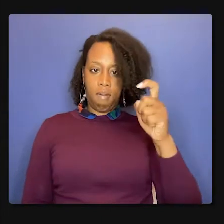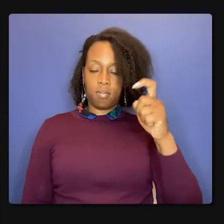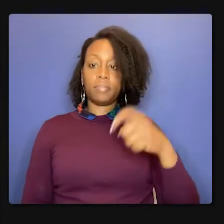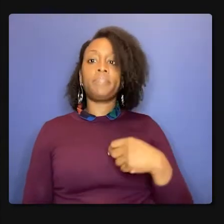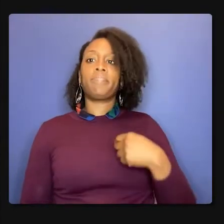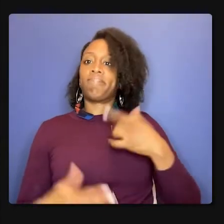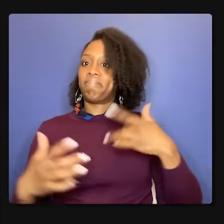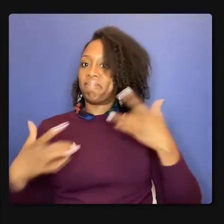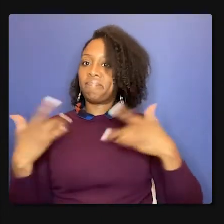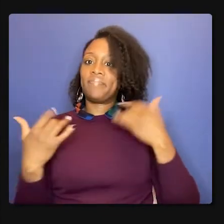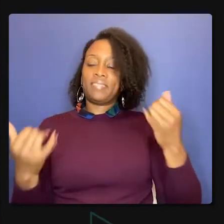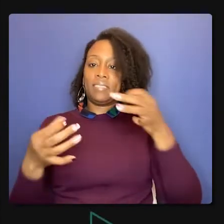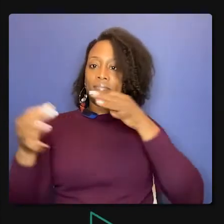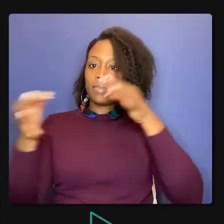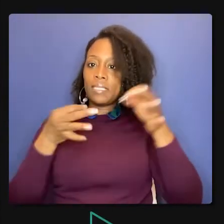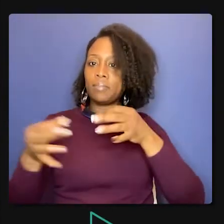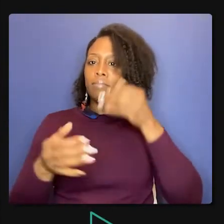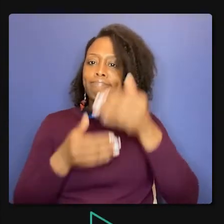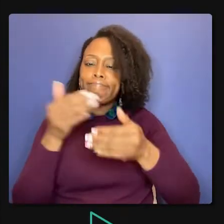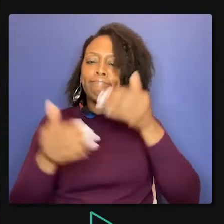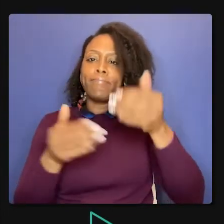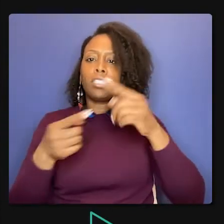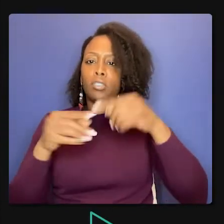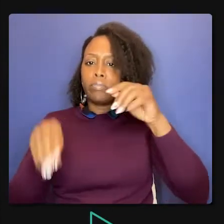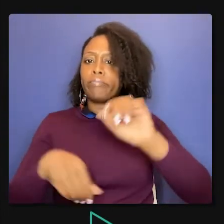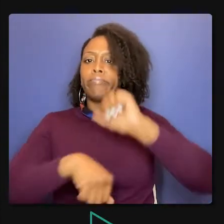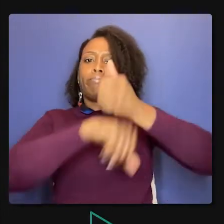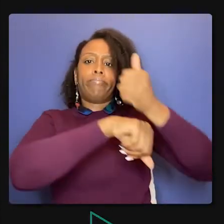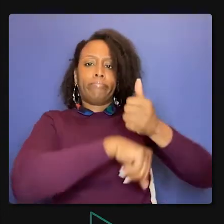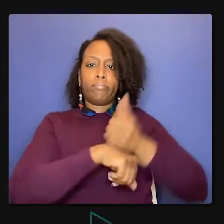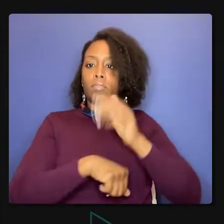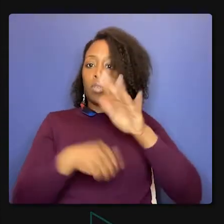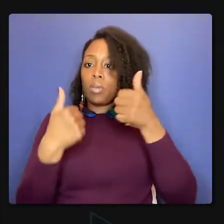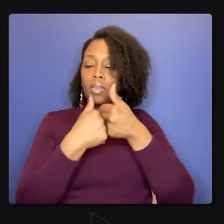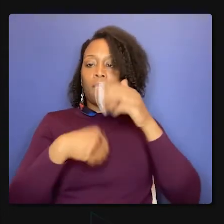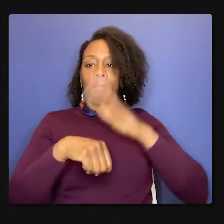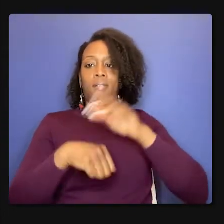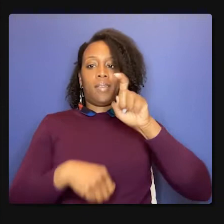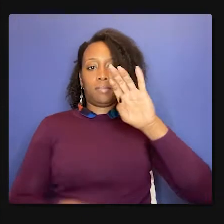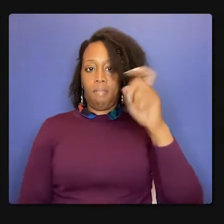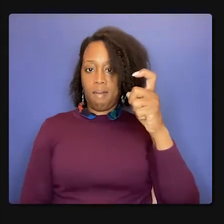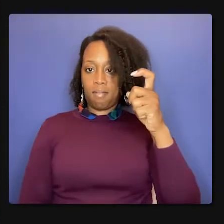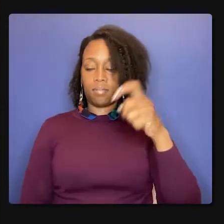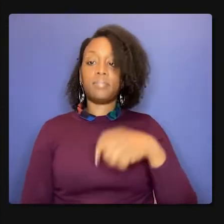I am so excited to be able to share with you today the steps it takes to ship your game on Xbox.